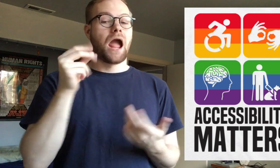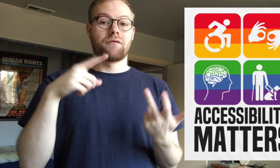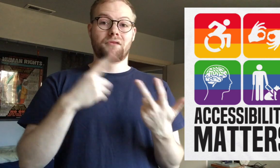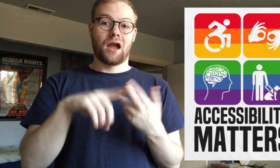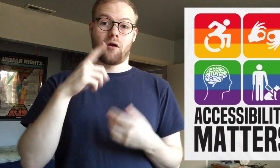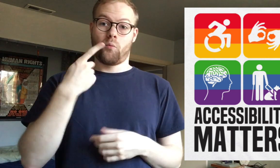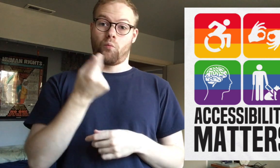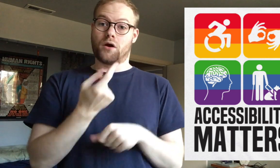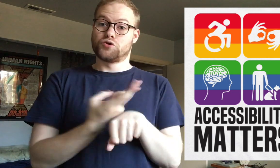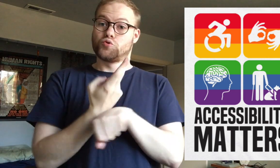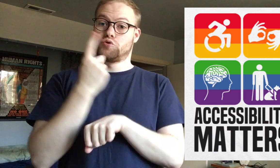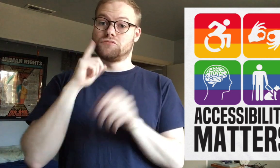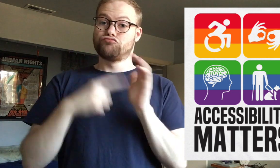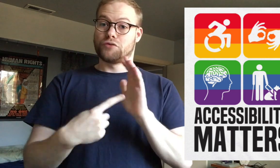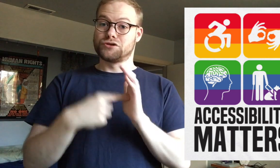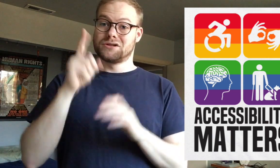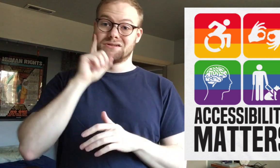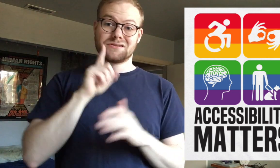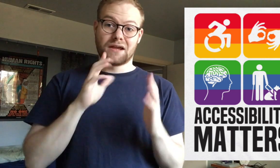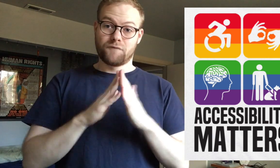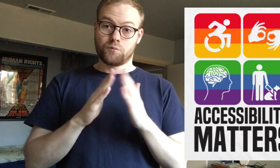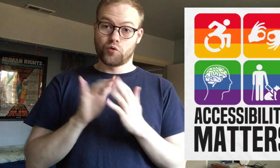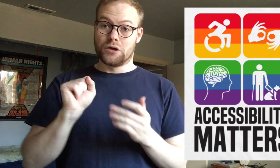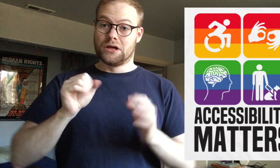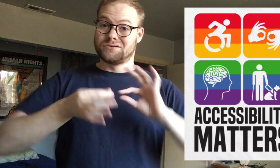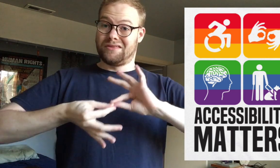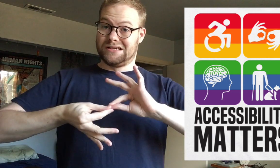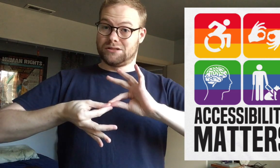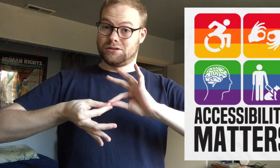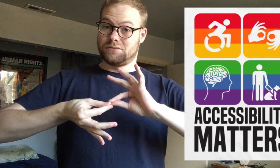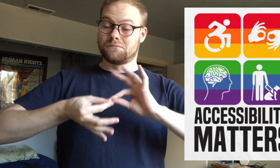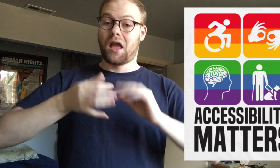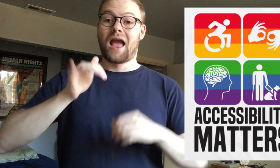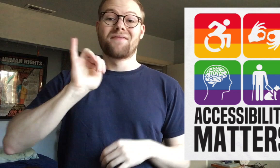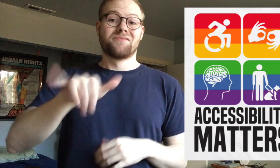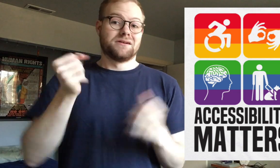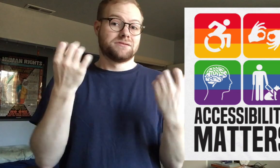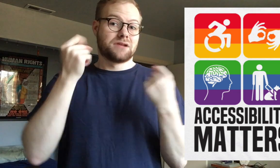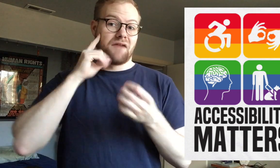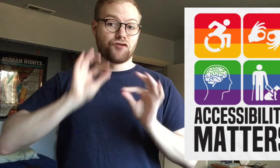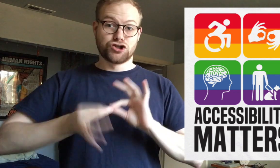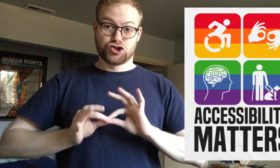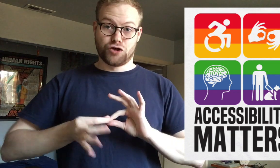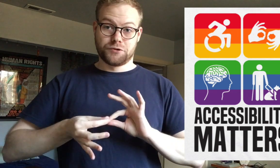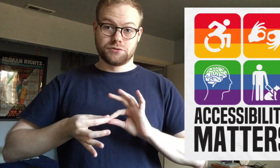And then what they use to represent the deaf community is this. That’s the sign for “interpret.”